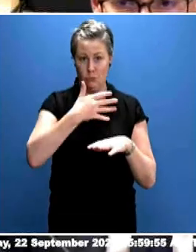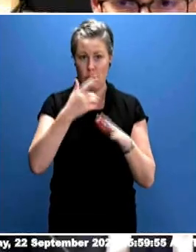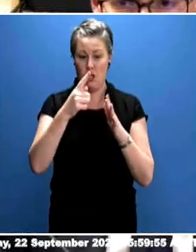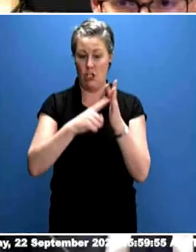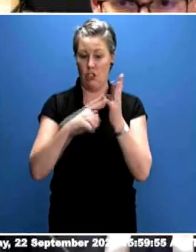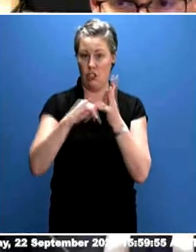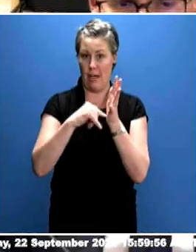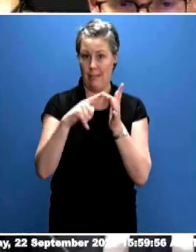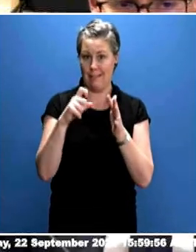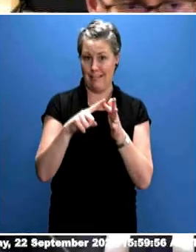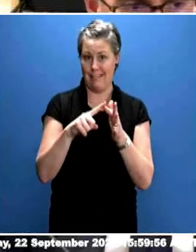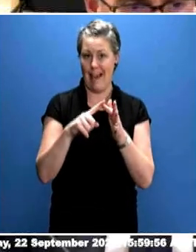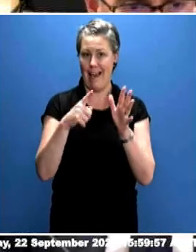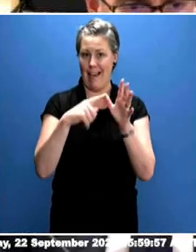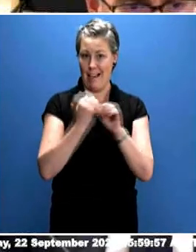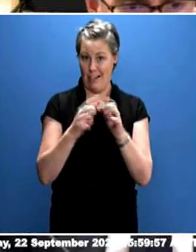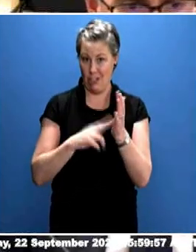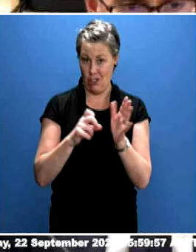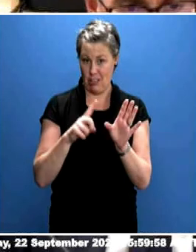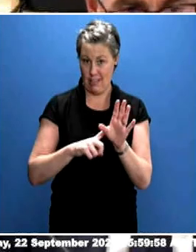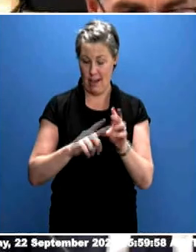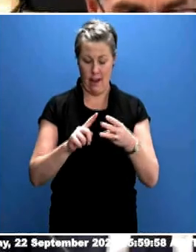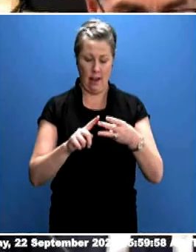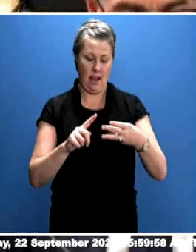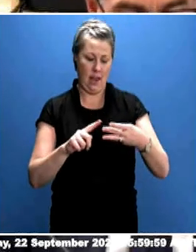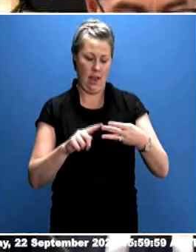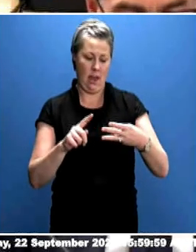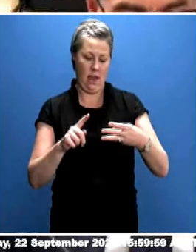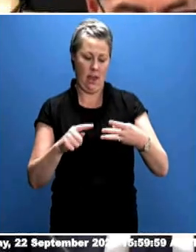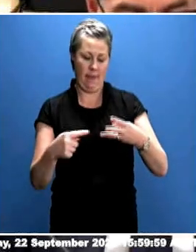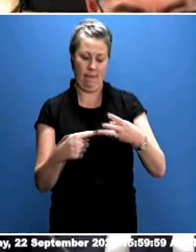following which we will then have Ms Jeanette Kerr from the Northern Territory,